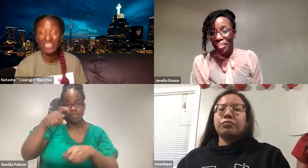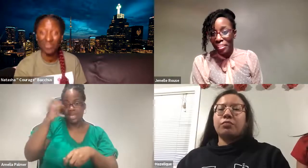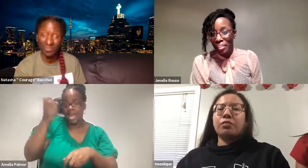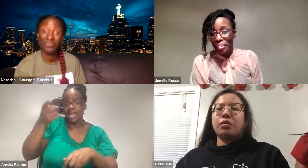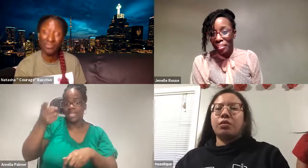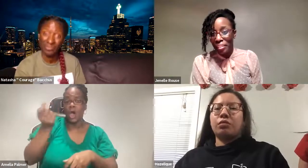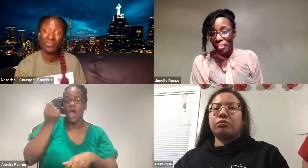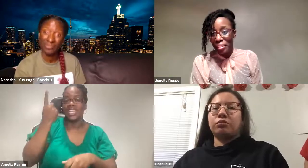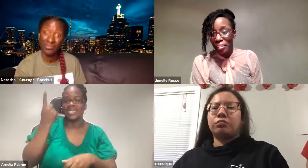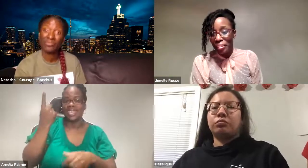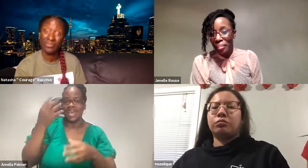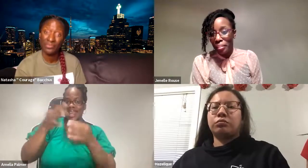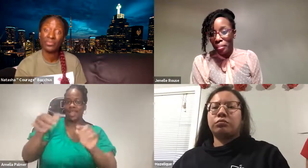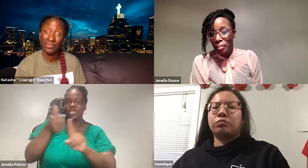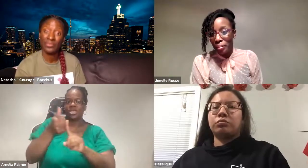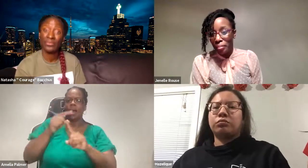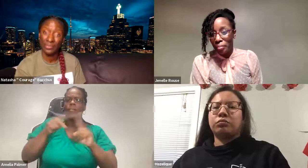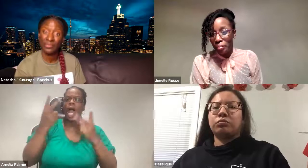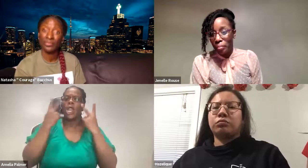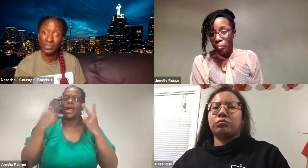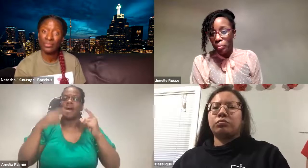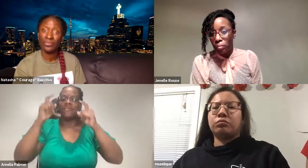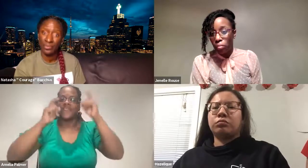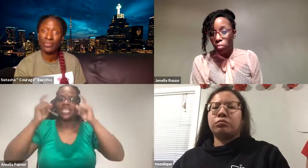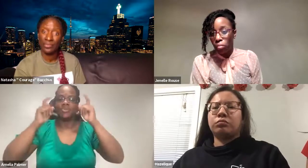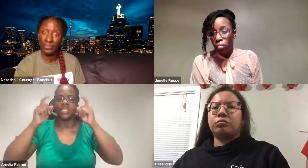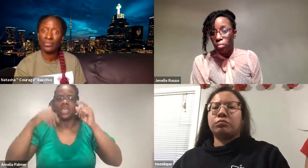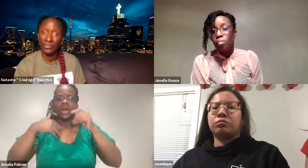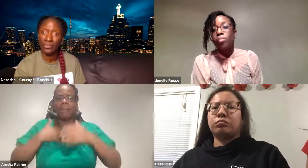so i try to get hearing people to understand my poetry, its tough because it's not their language